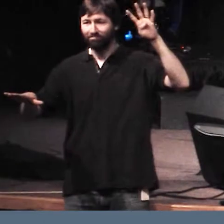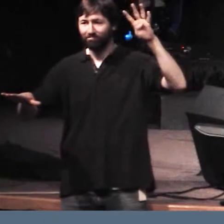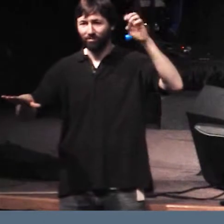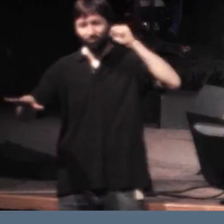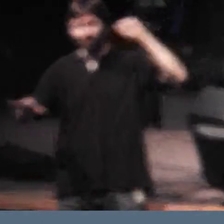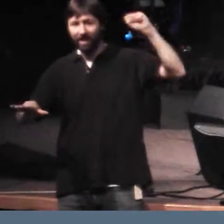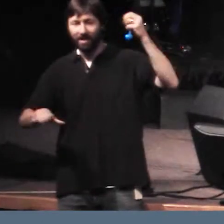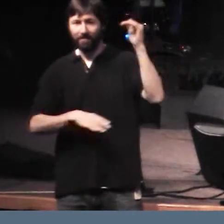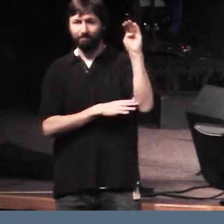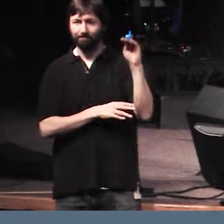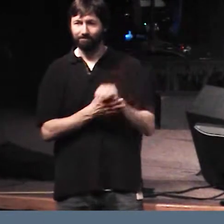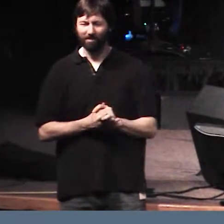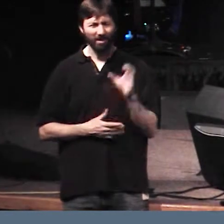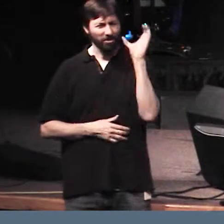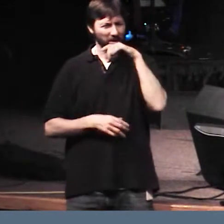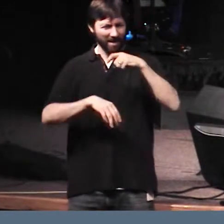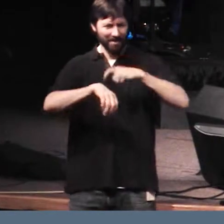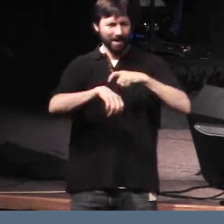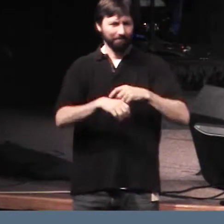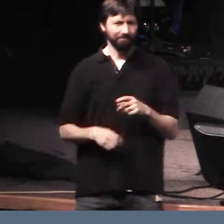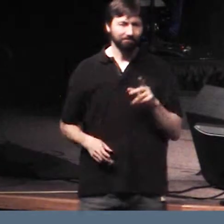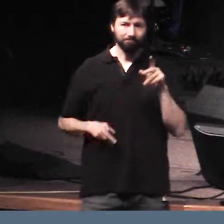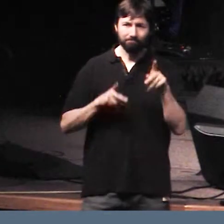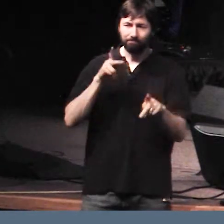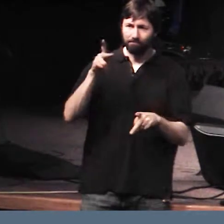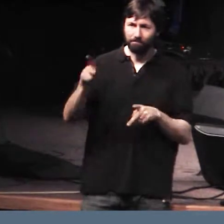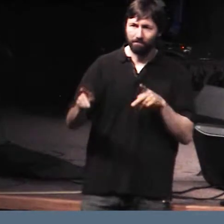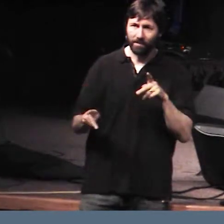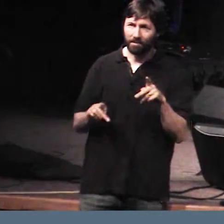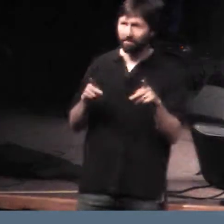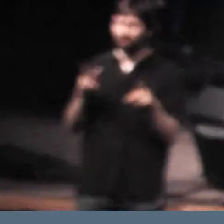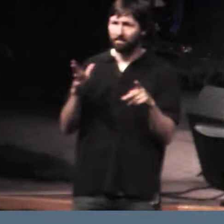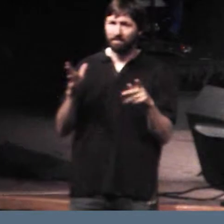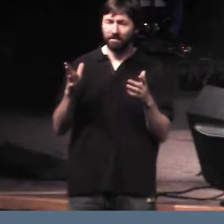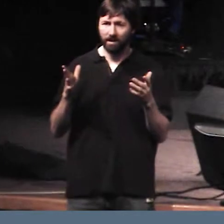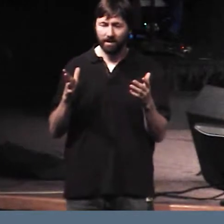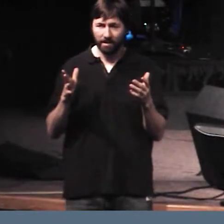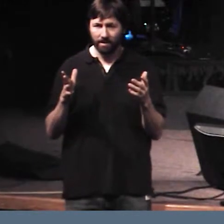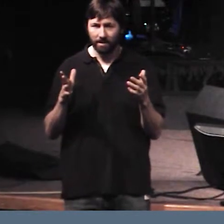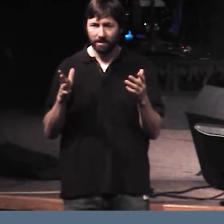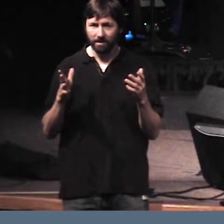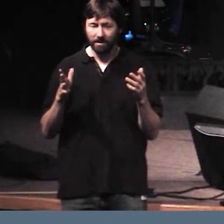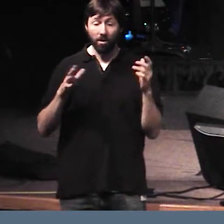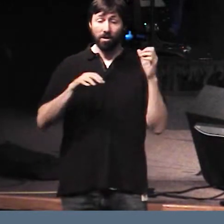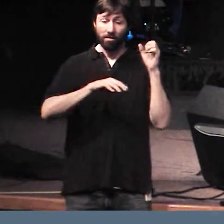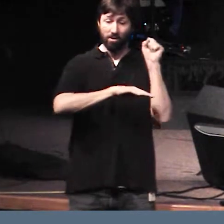it's a strange cycle that happened in my day where people turn their back on God - there be a conquering general come in and take over and people go through oppression